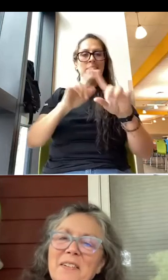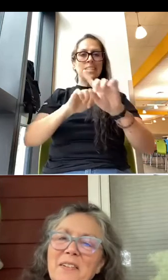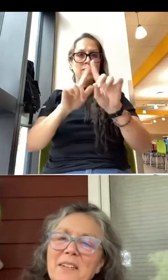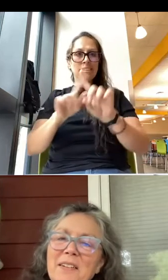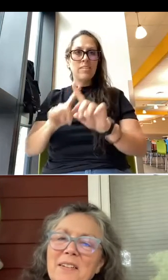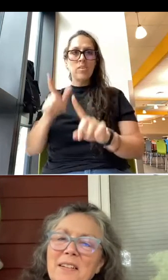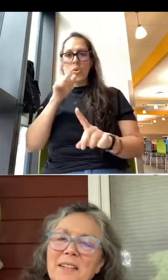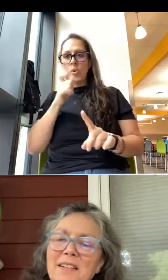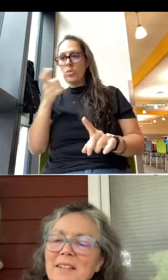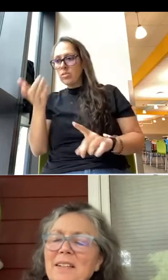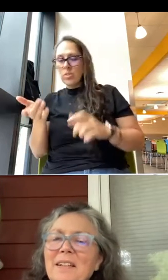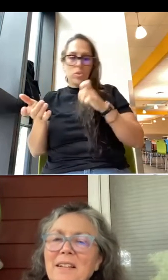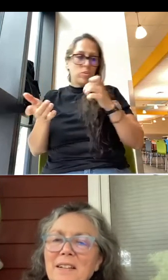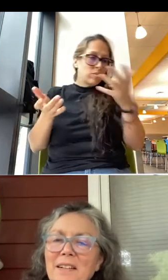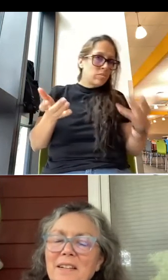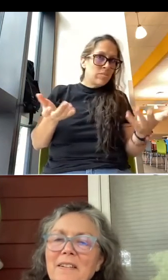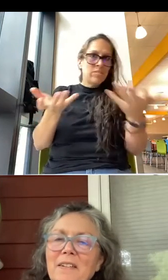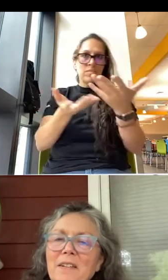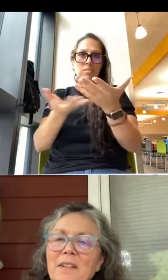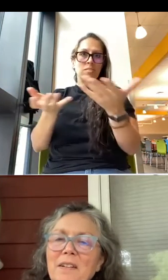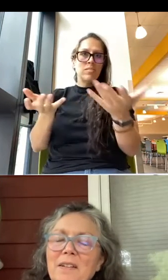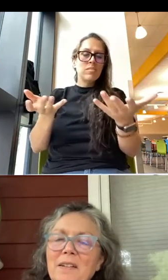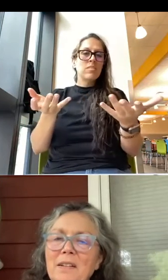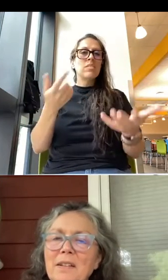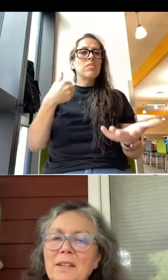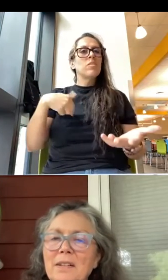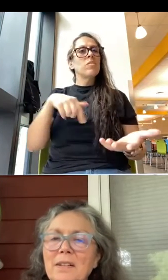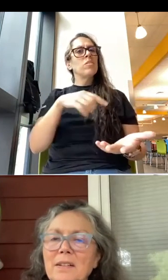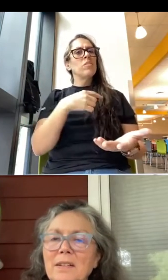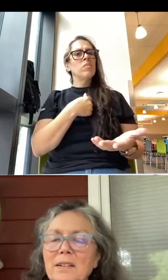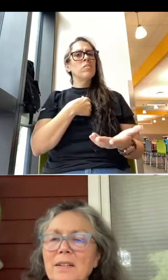who's what, uh, you know we um, we think about it a lot.